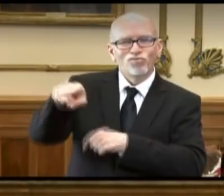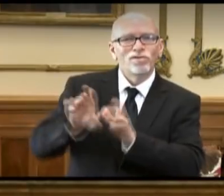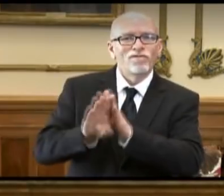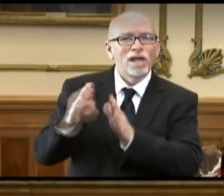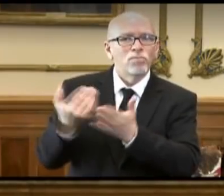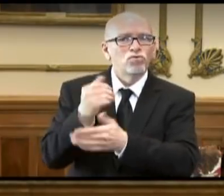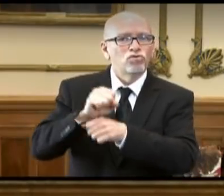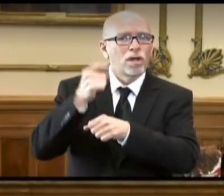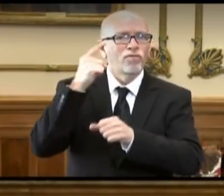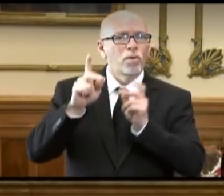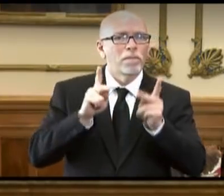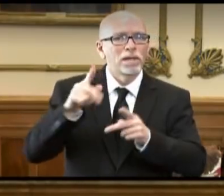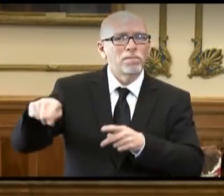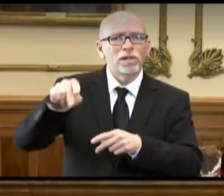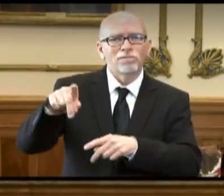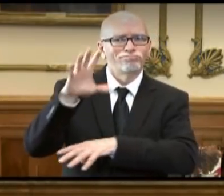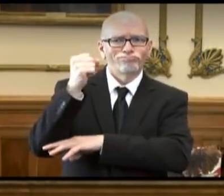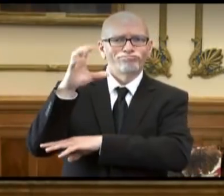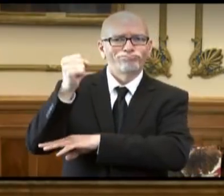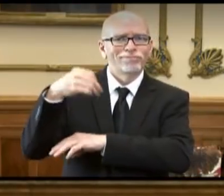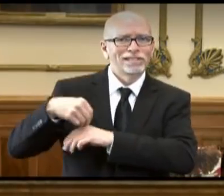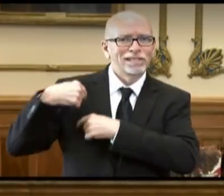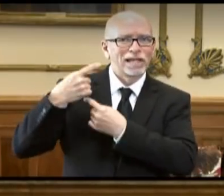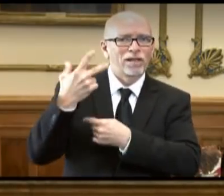ALL THESE BUSINESS. OUR HEART GOES OUT TO YOU.